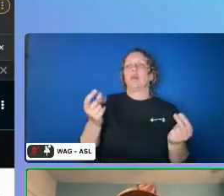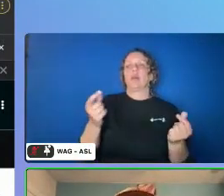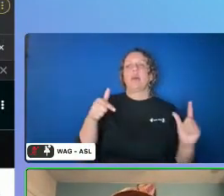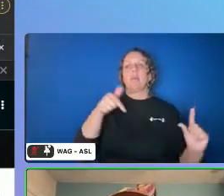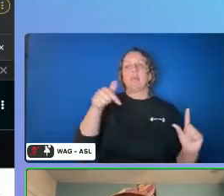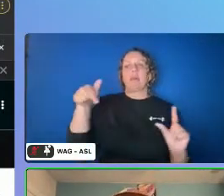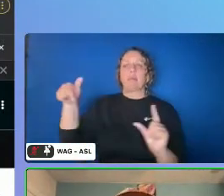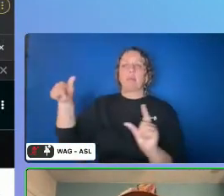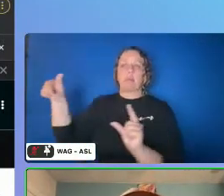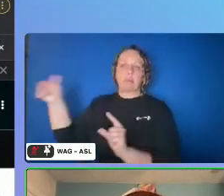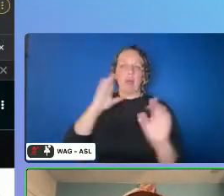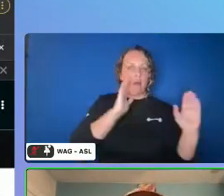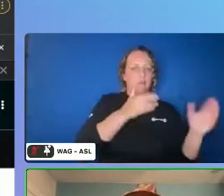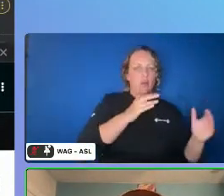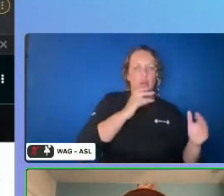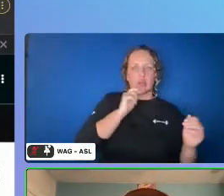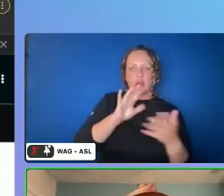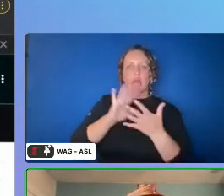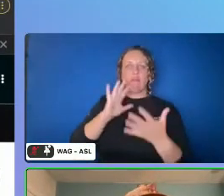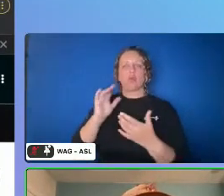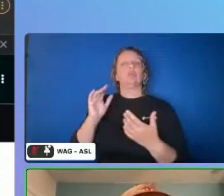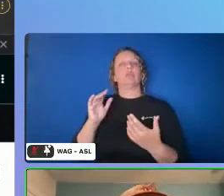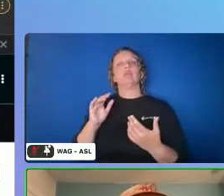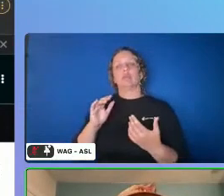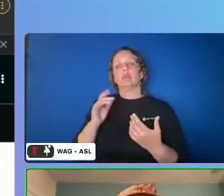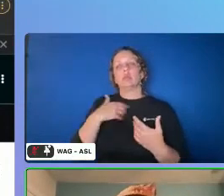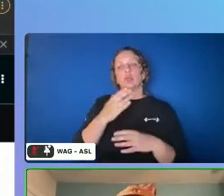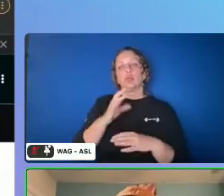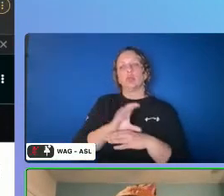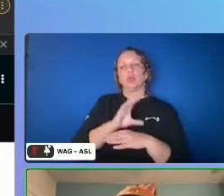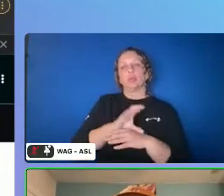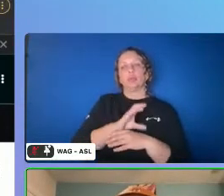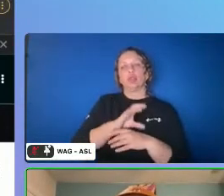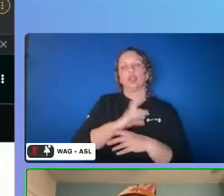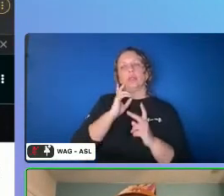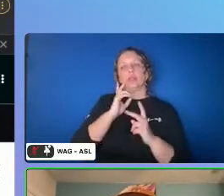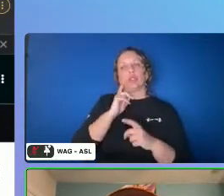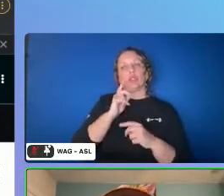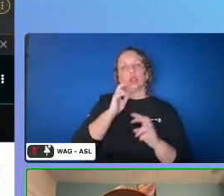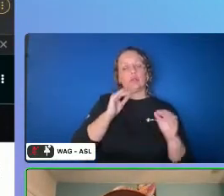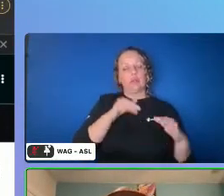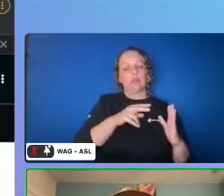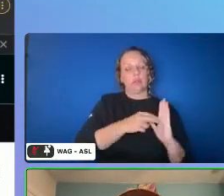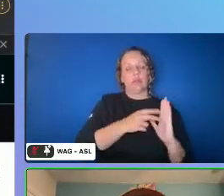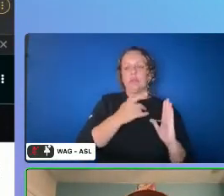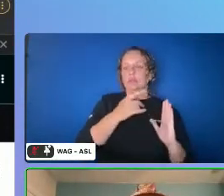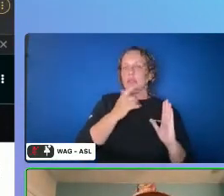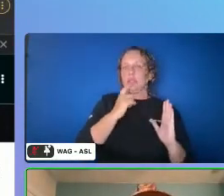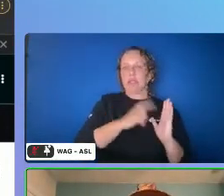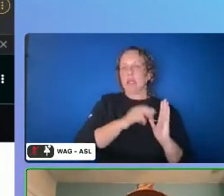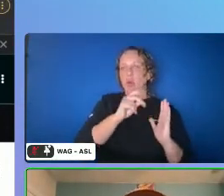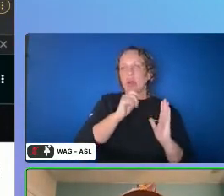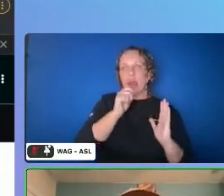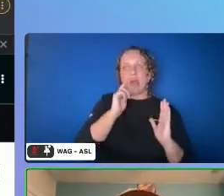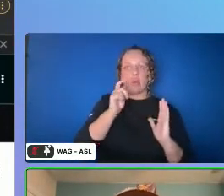in their focused and unfocused state. We used computer vision to assess whether there was a focus indicator present or not, which is pretty cool.